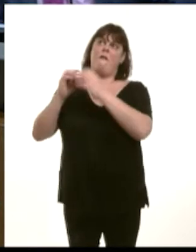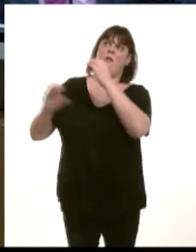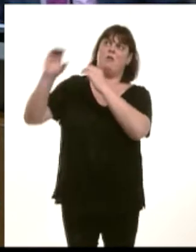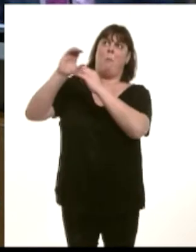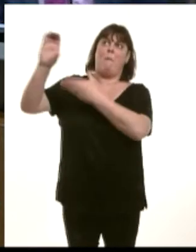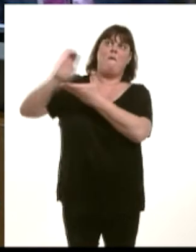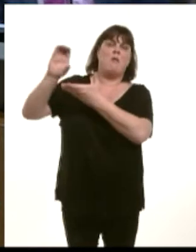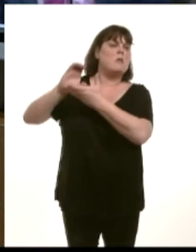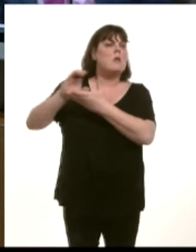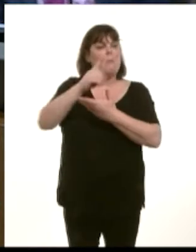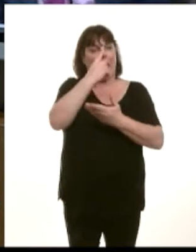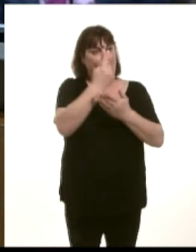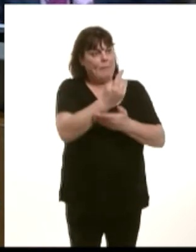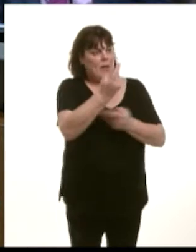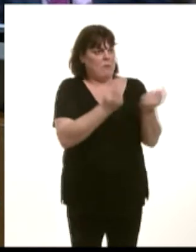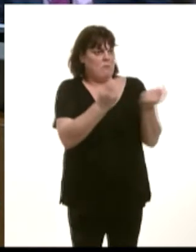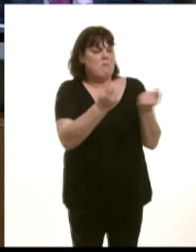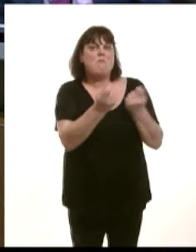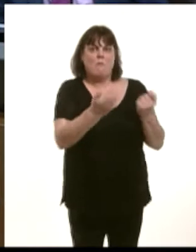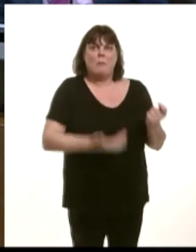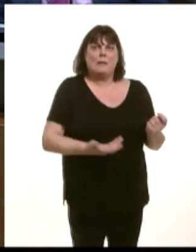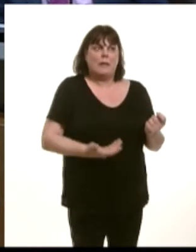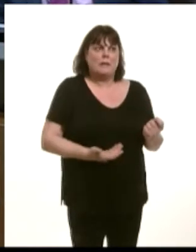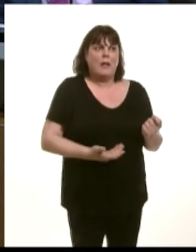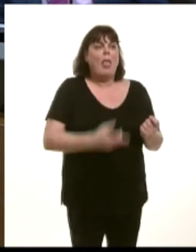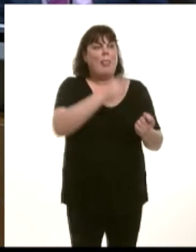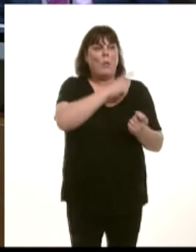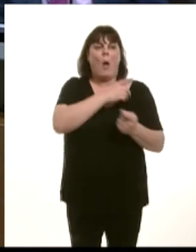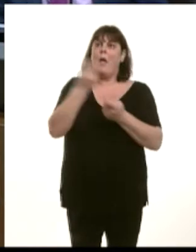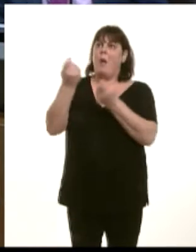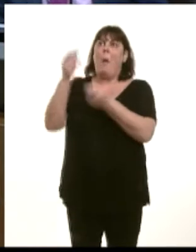money to do that comes, for example, from modulation, to make sure that farming becomes